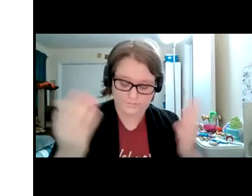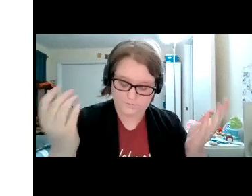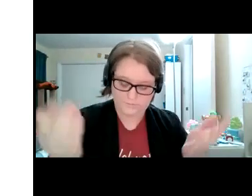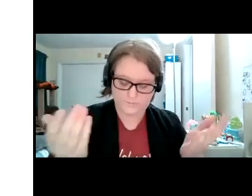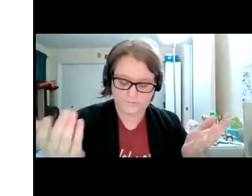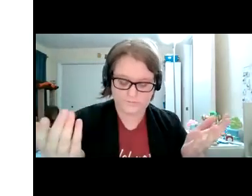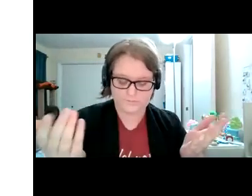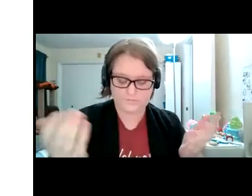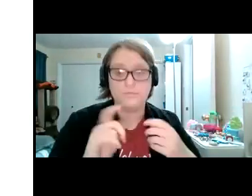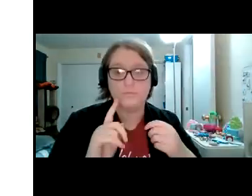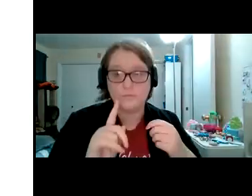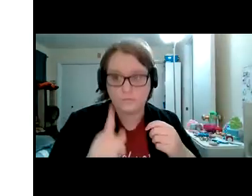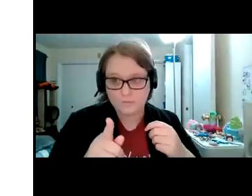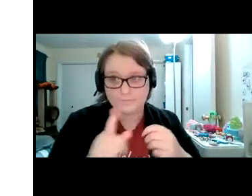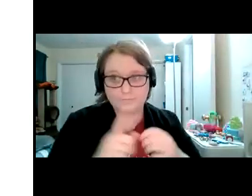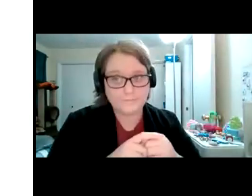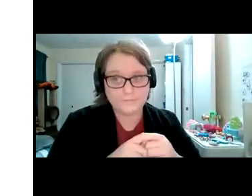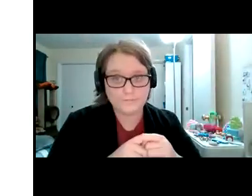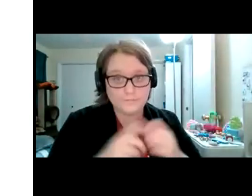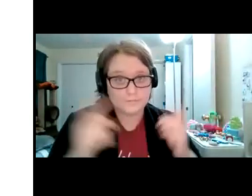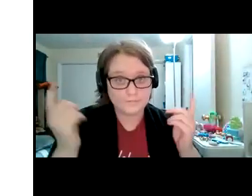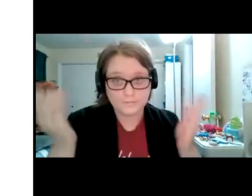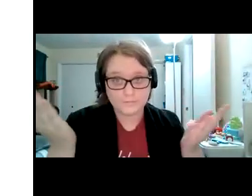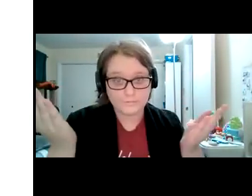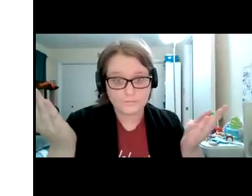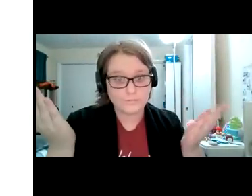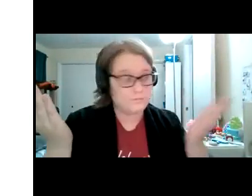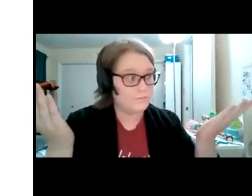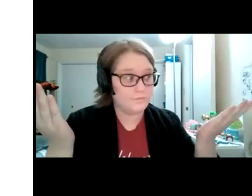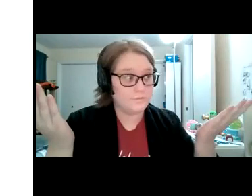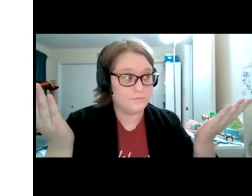and sometimes you might know something that could be helpful for someone else.